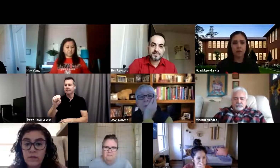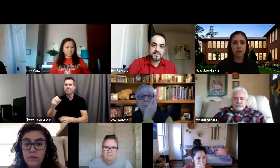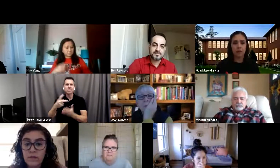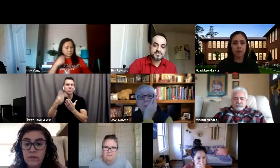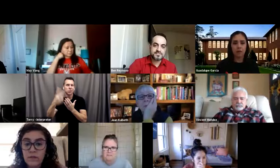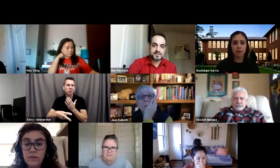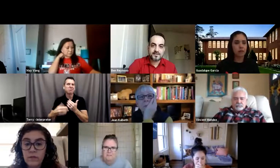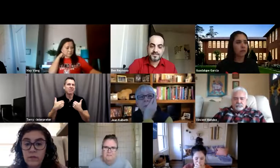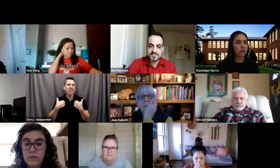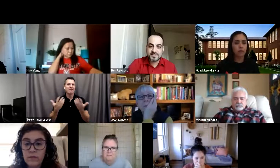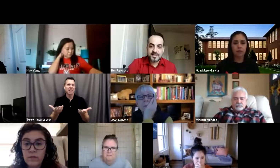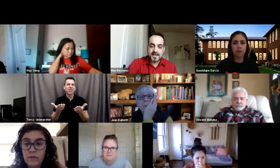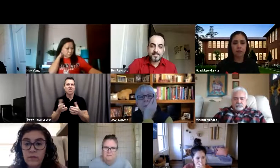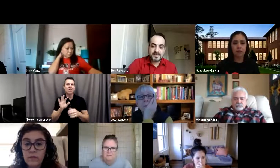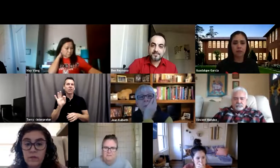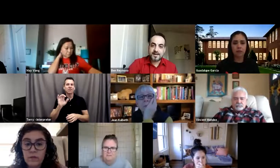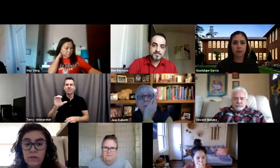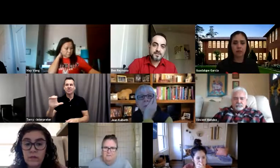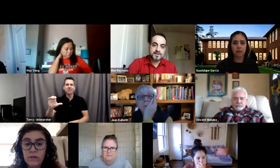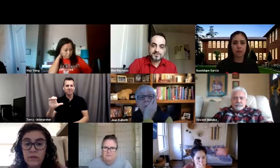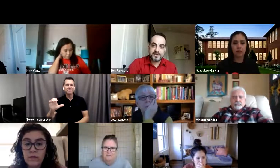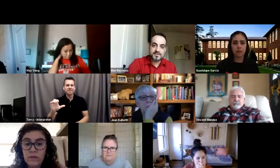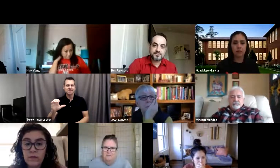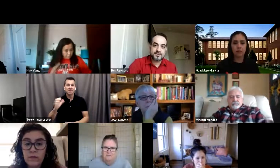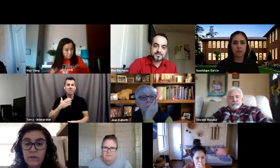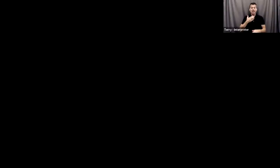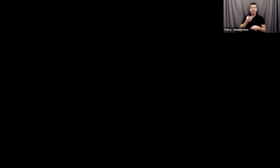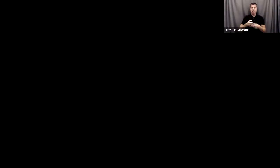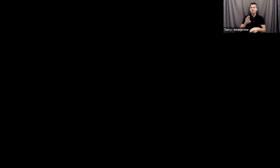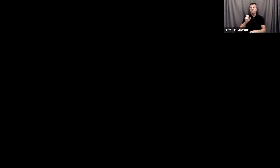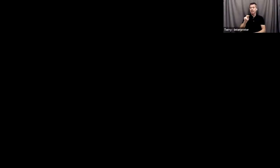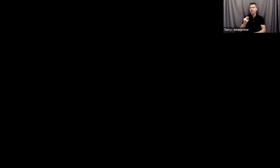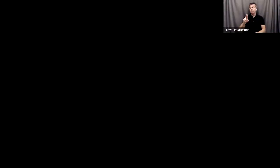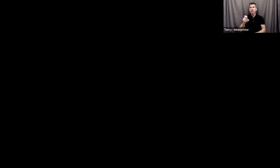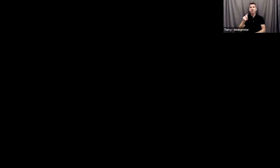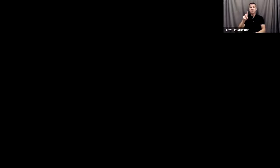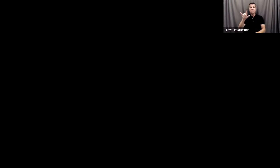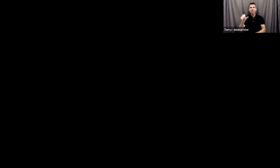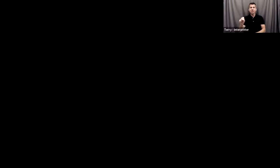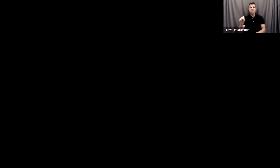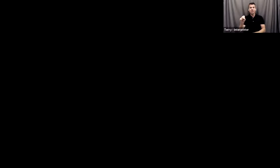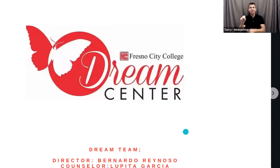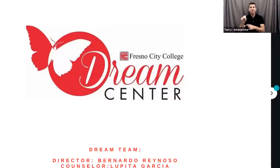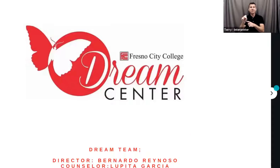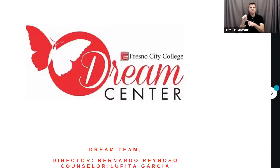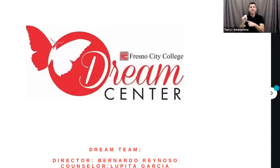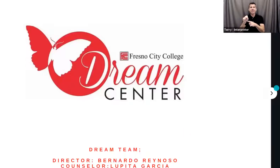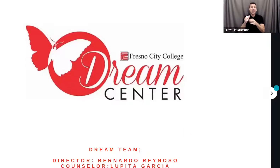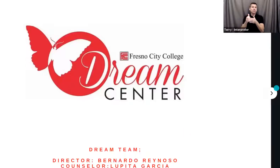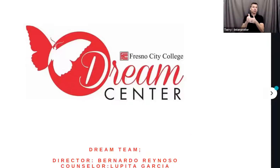have here at Fresno City College. Again, my name is Ben Reynoso. I'm the director of our trio Student Support Services program. And